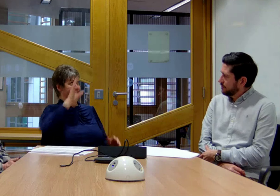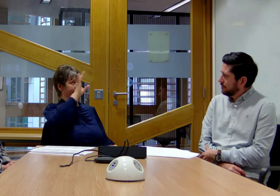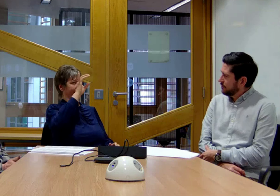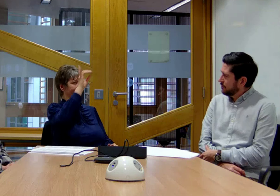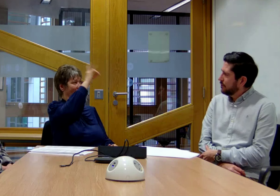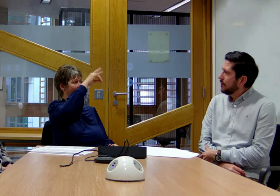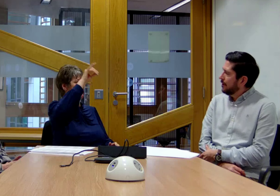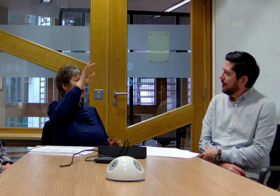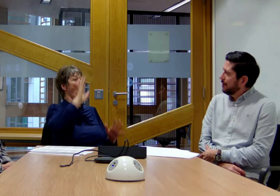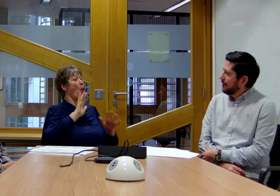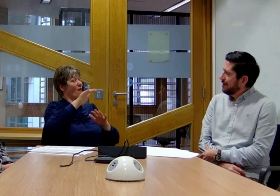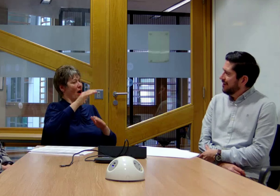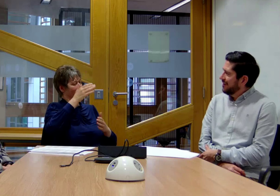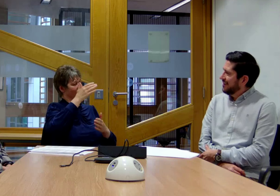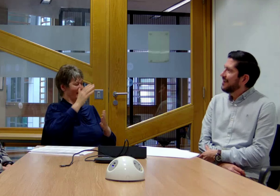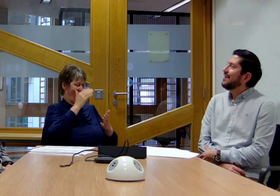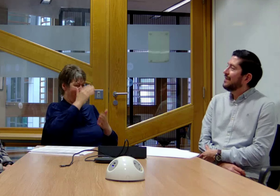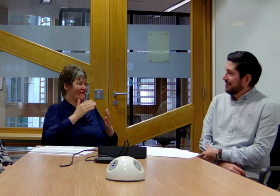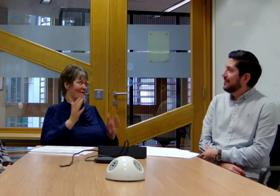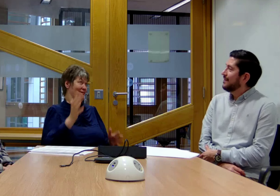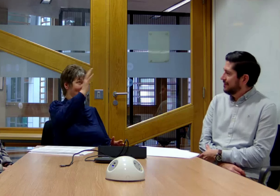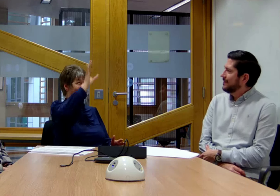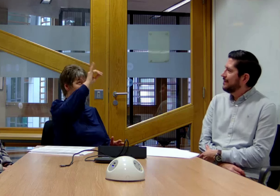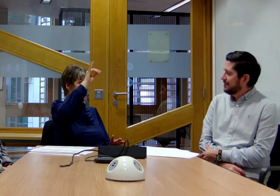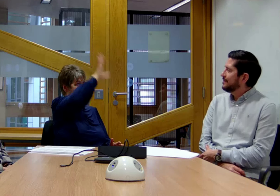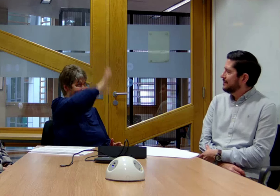And about half of them are on Highlands and just under half, - just over half are in Highlands,